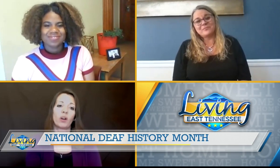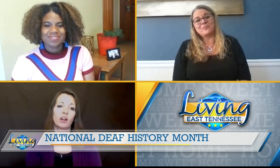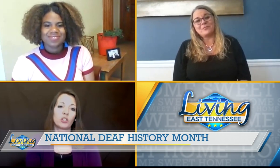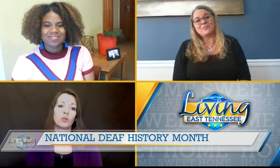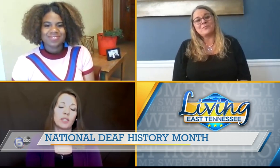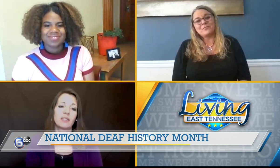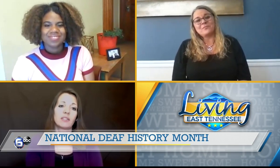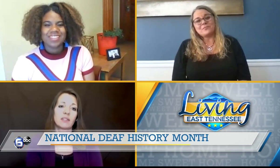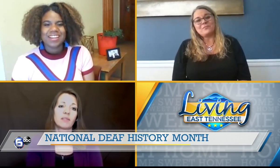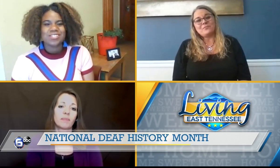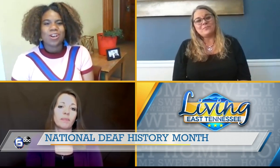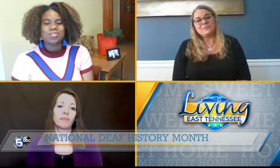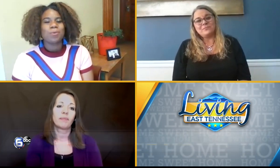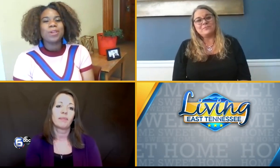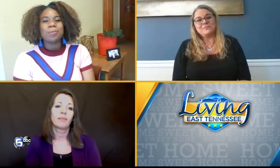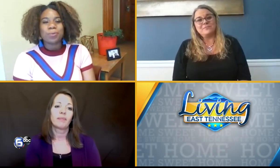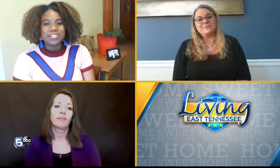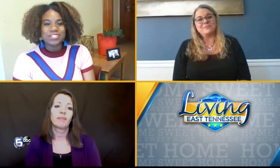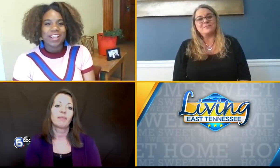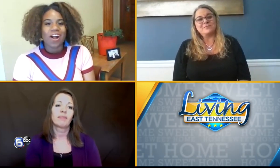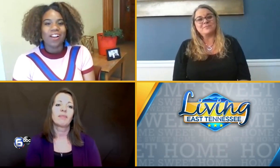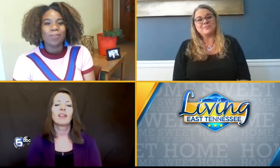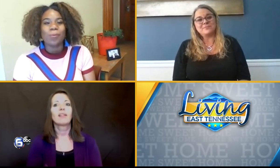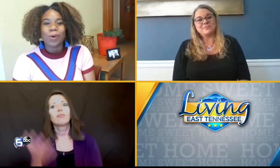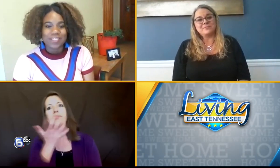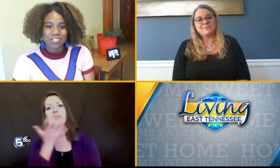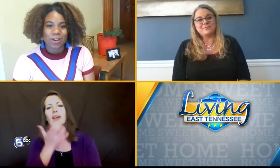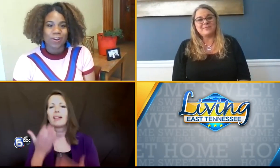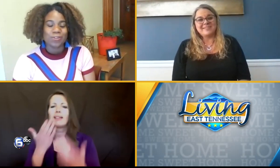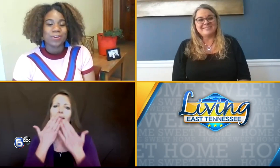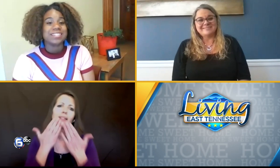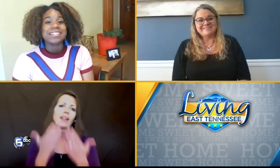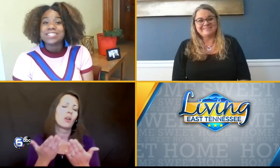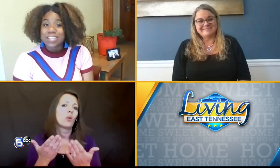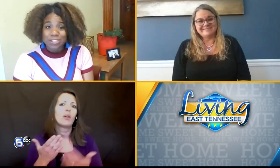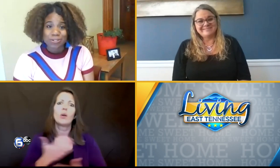DILIGENTLY TO MAKE THIS HAPPEN AND IT HAS BEEN AWESOME.